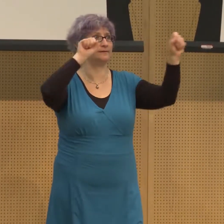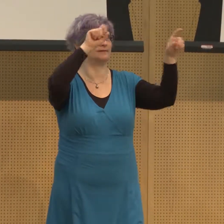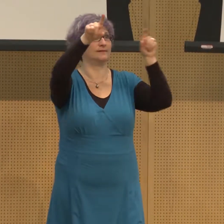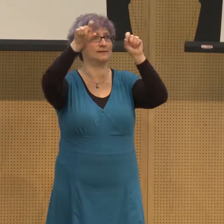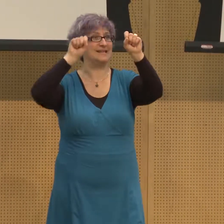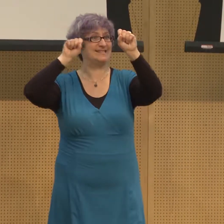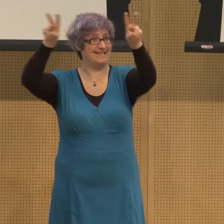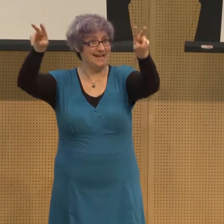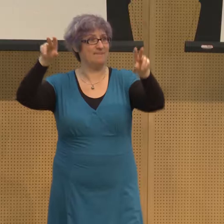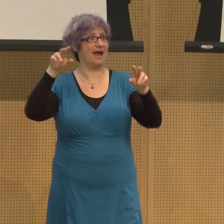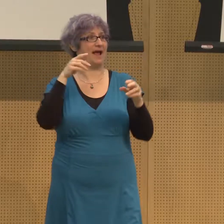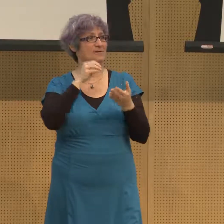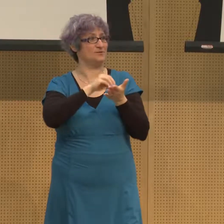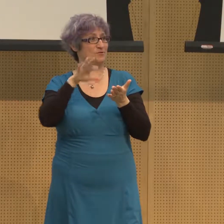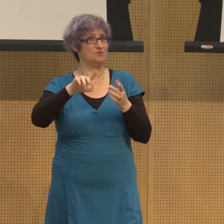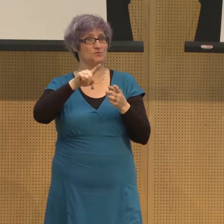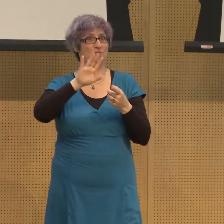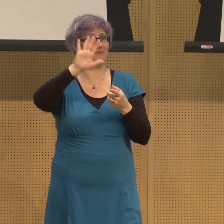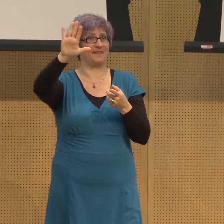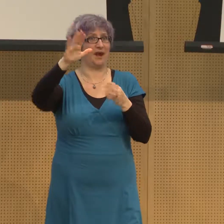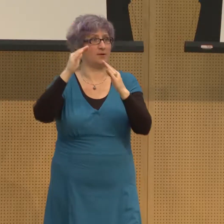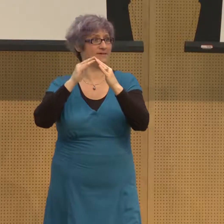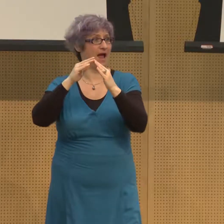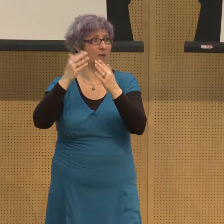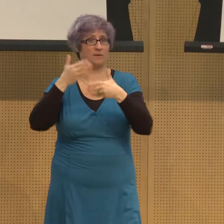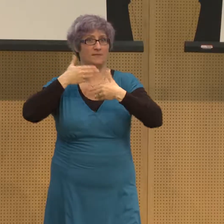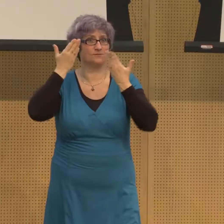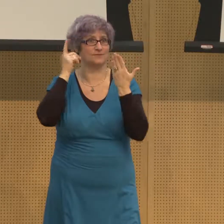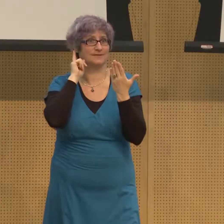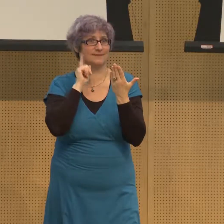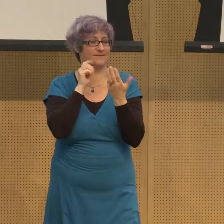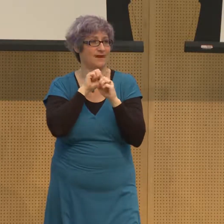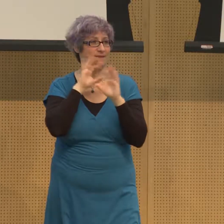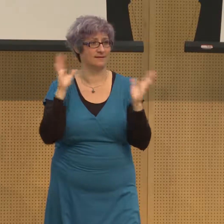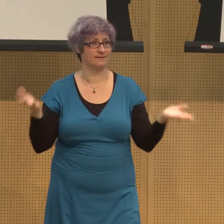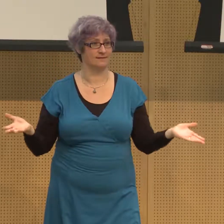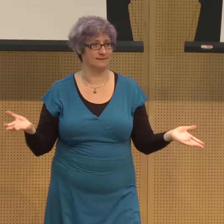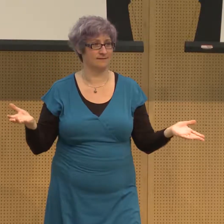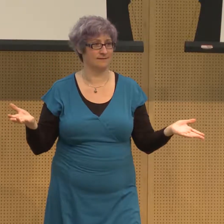So now they're spread out, they're sent back to their local communities